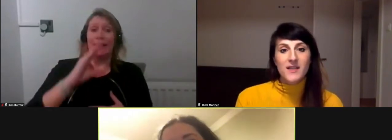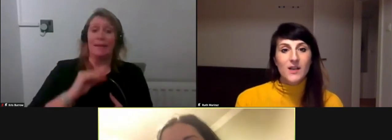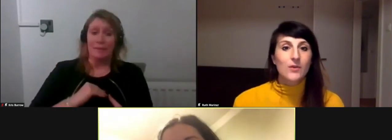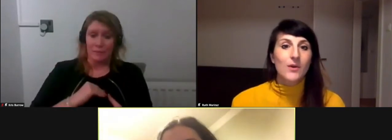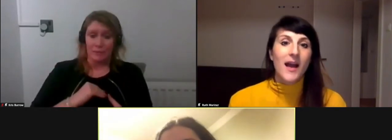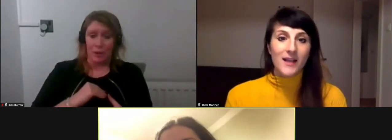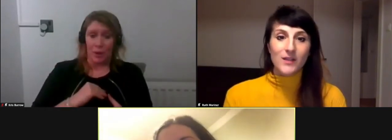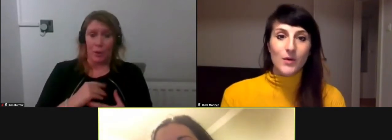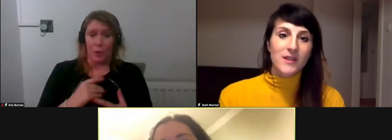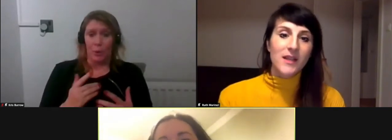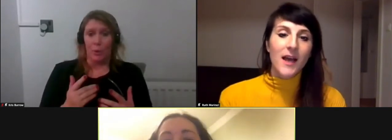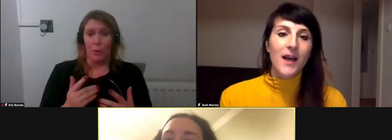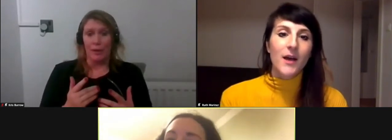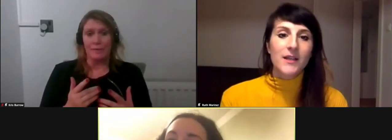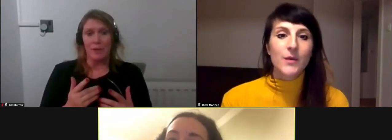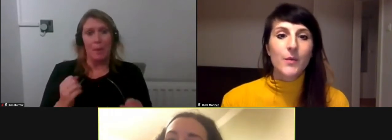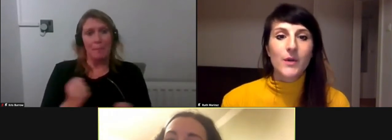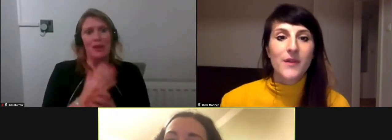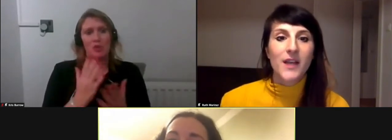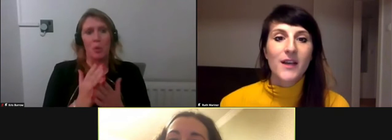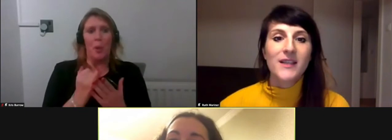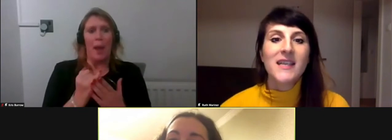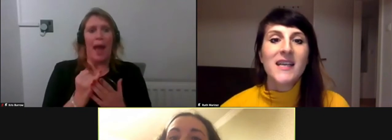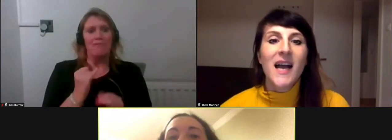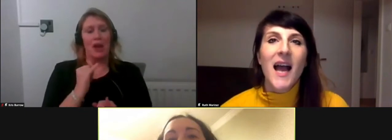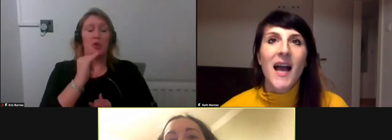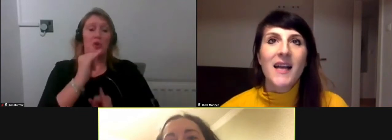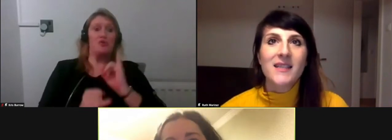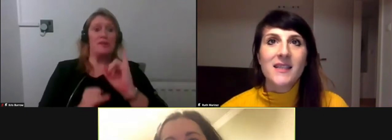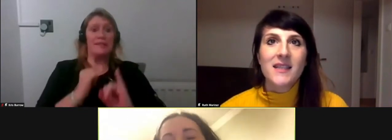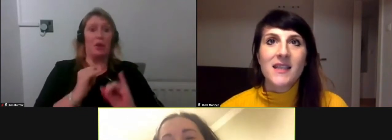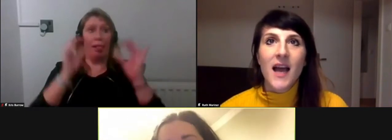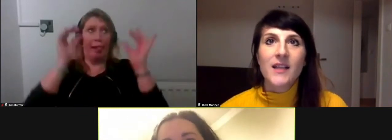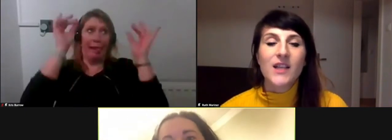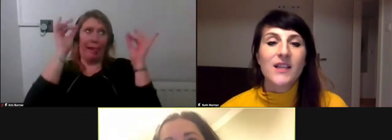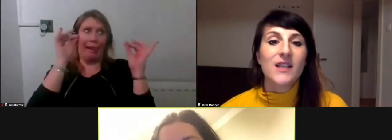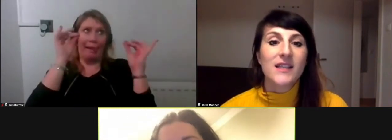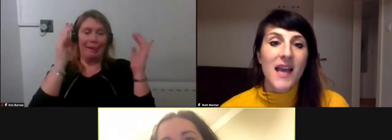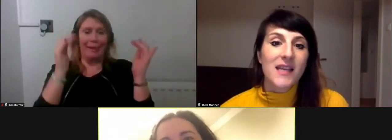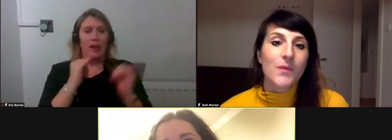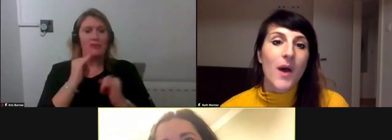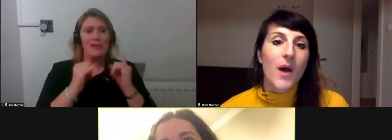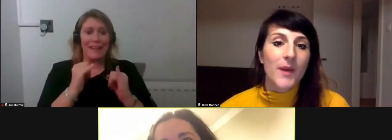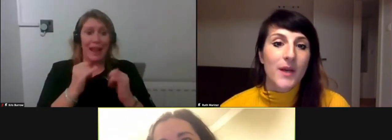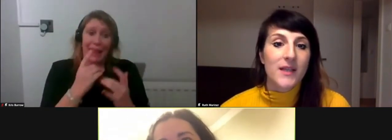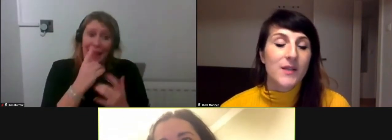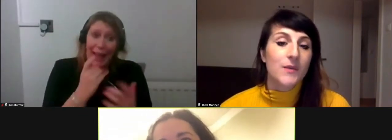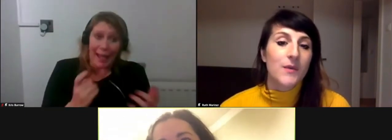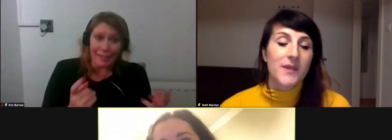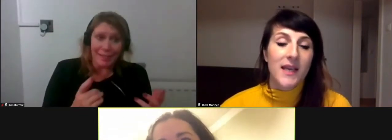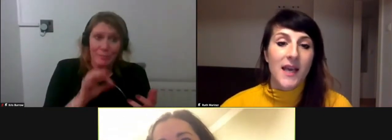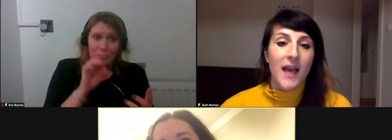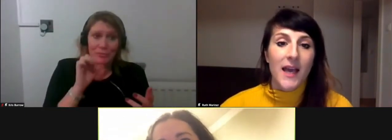critical hat on, as you watch the video. Just to say as well, because this was